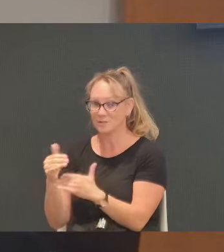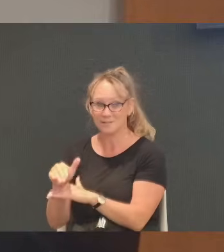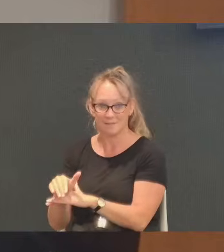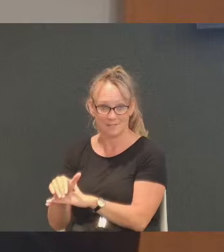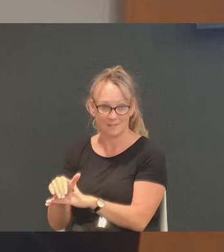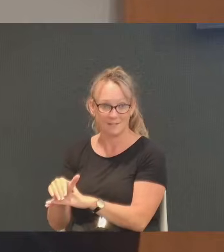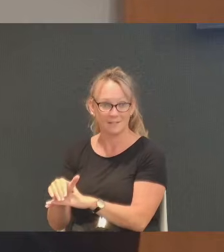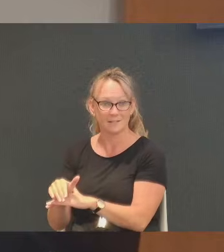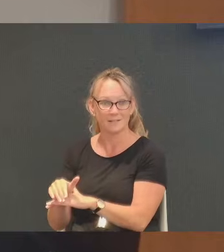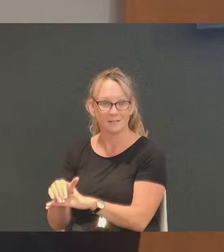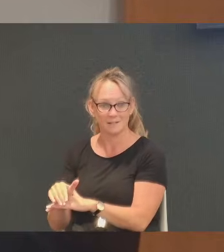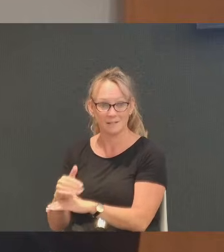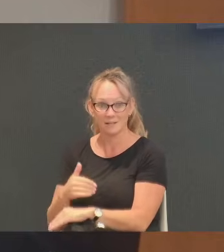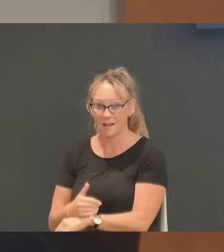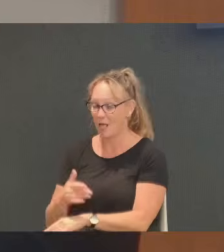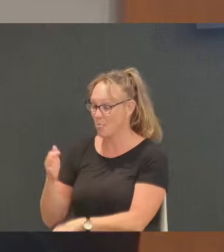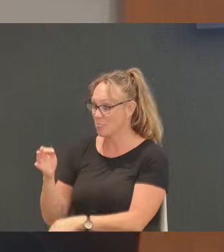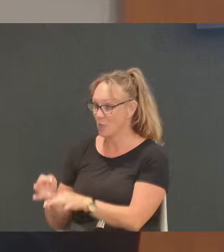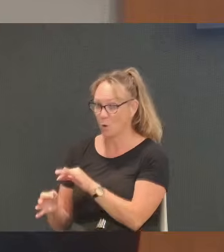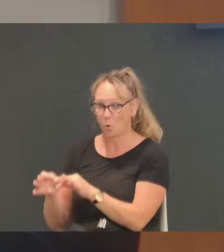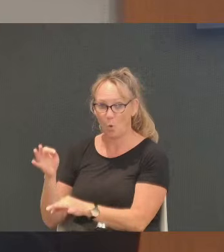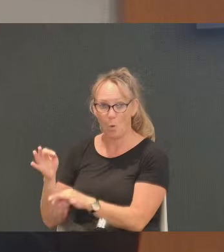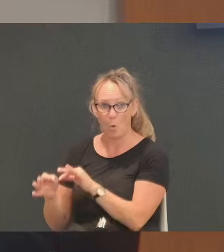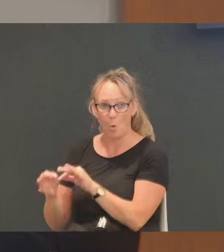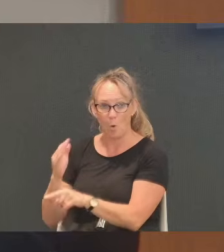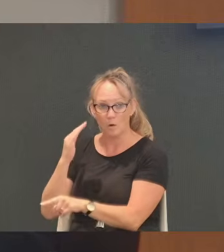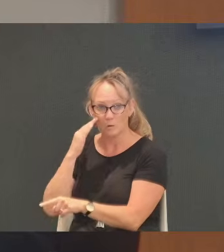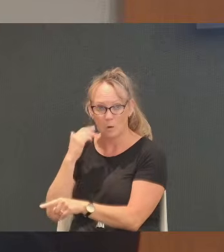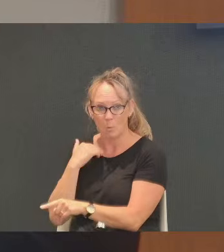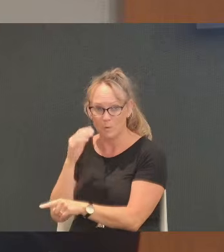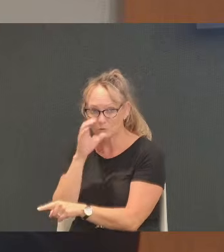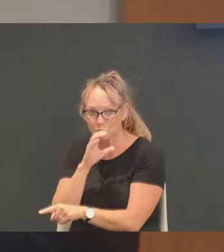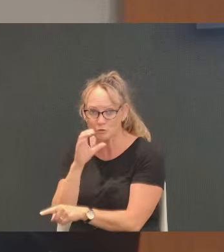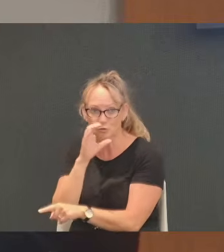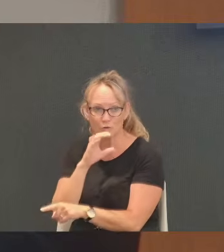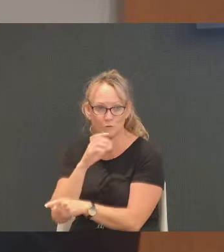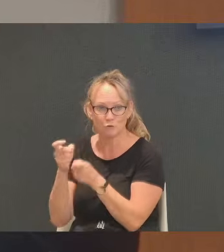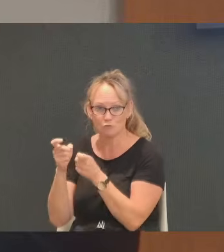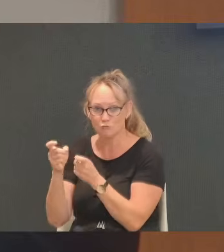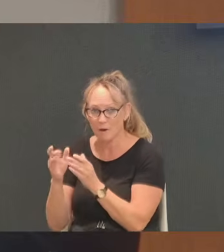as the Board is well aware, we've been searching for a Director for the agency for for some time,